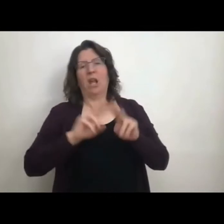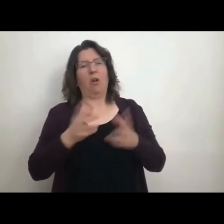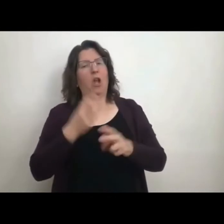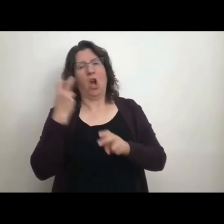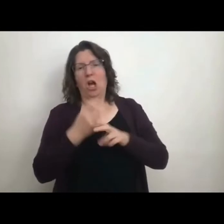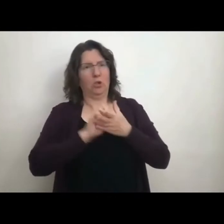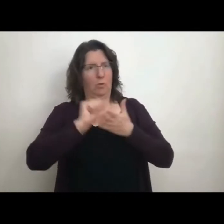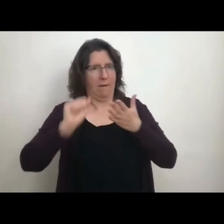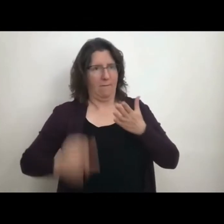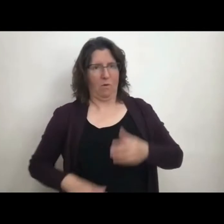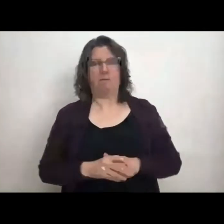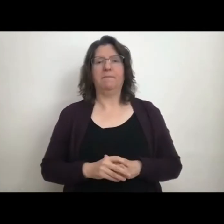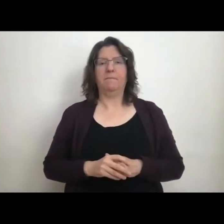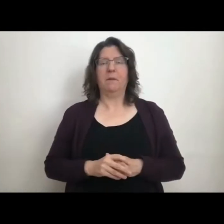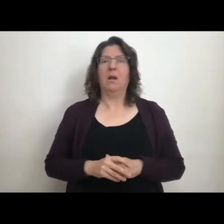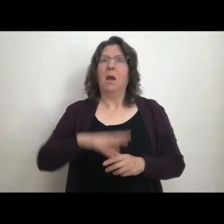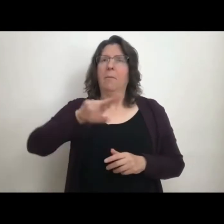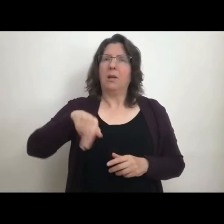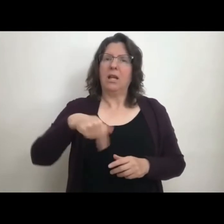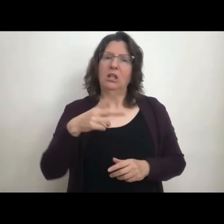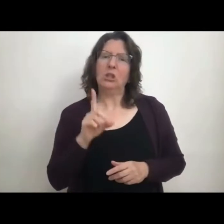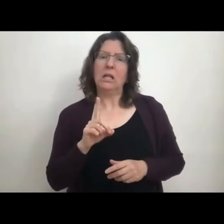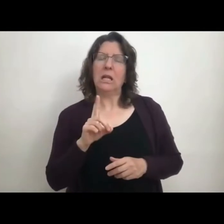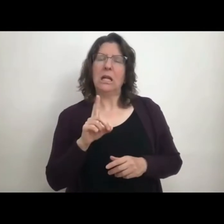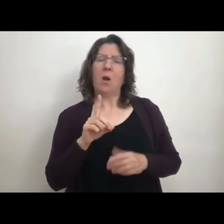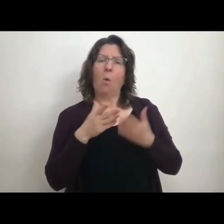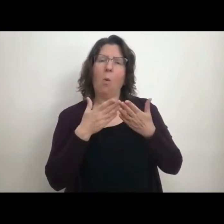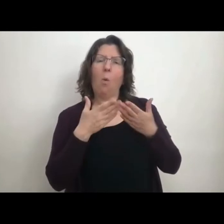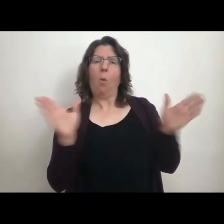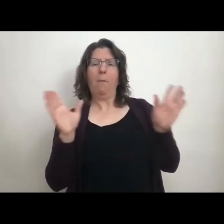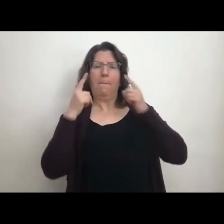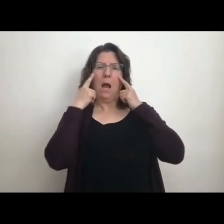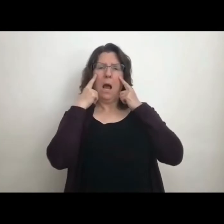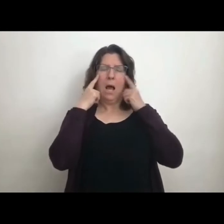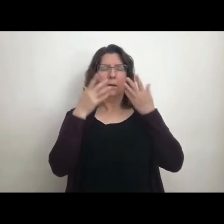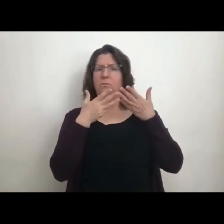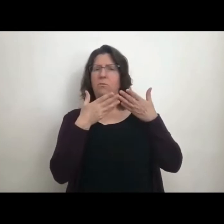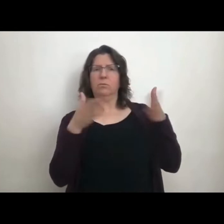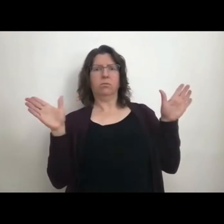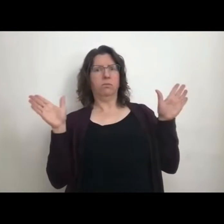It was very hard to let that go.